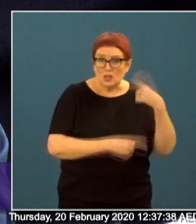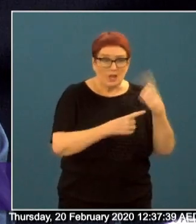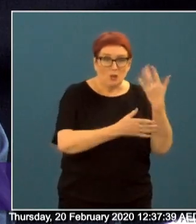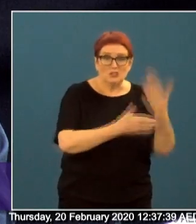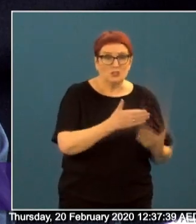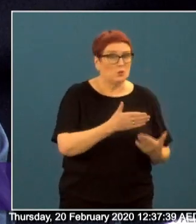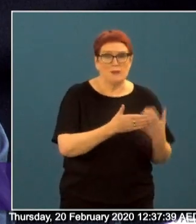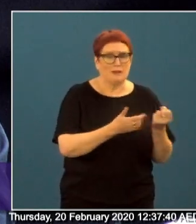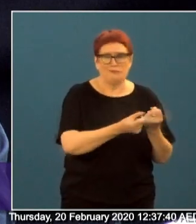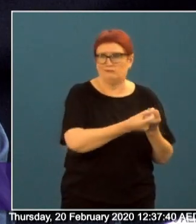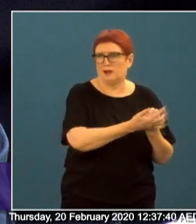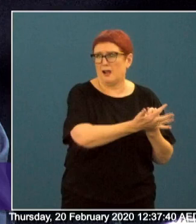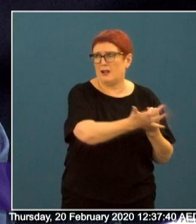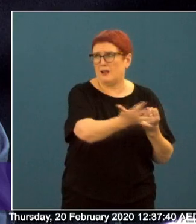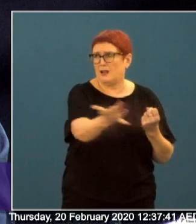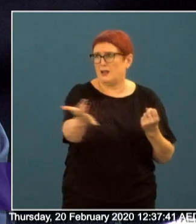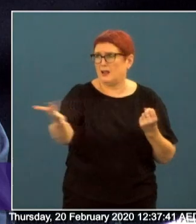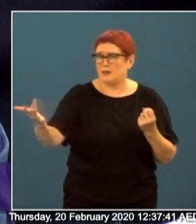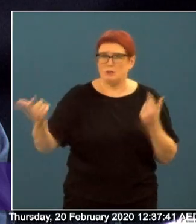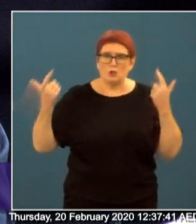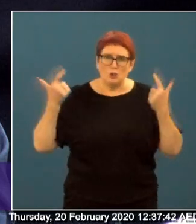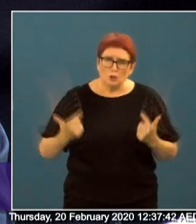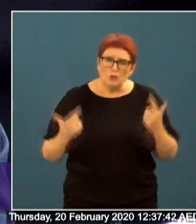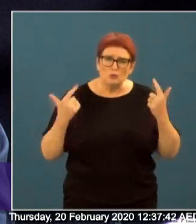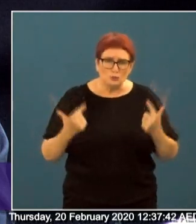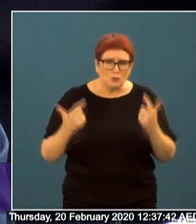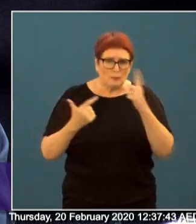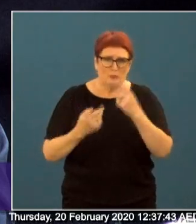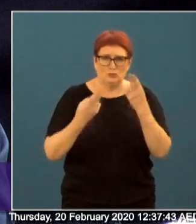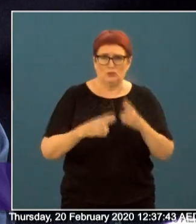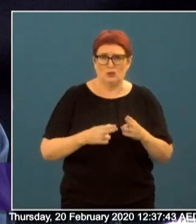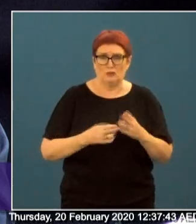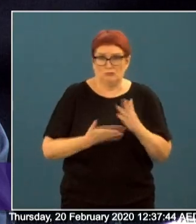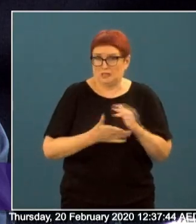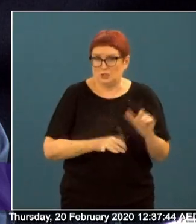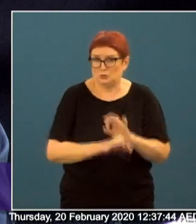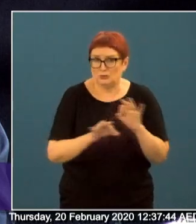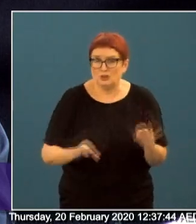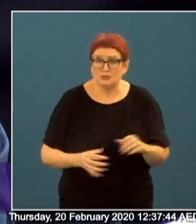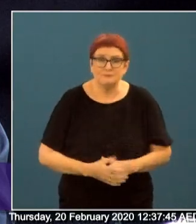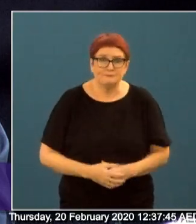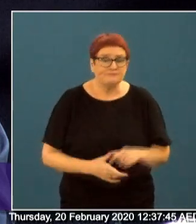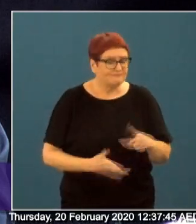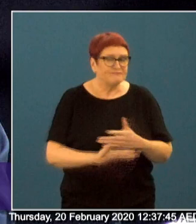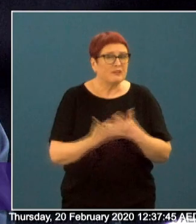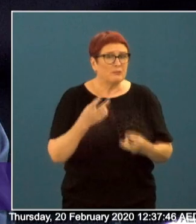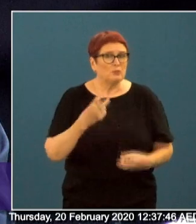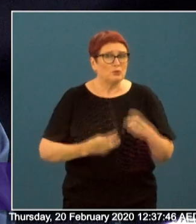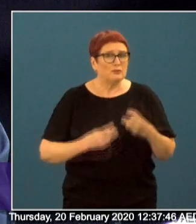And I think that is a huge issue that speaks to the lack of equipping of